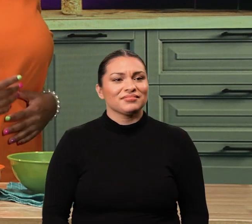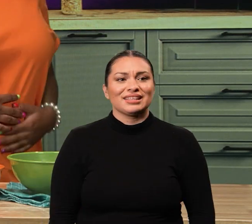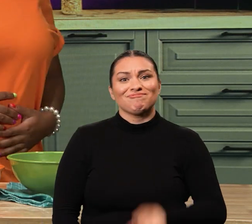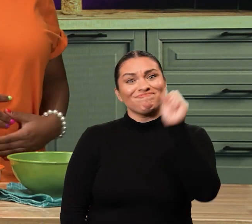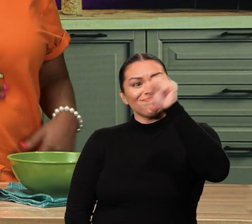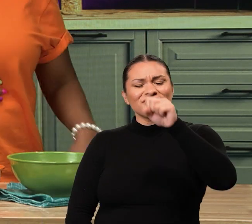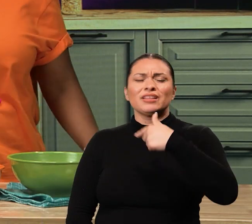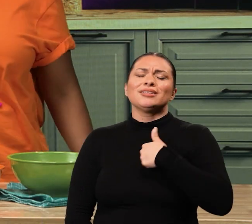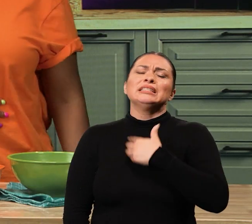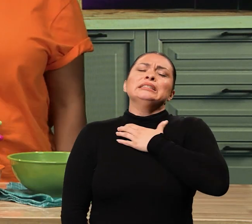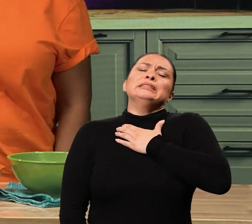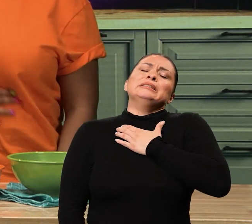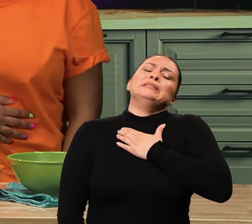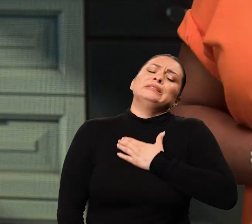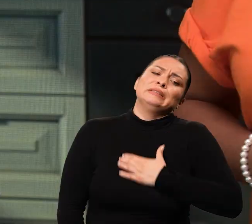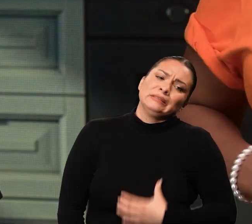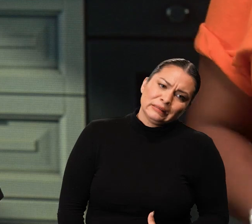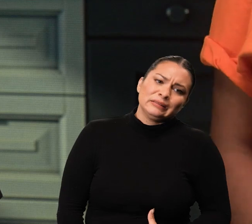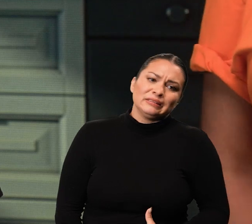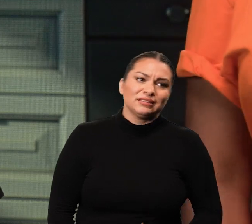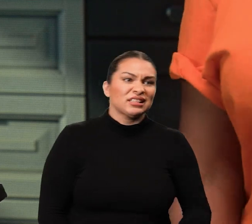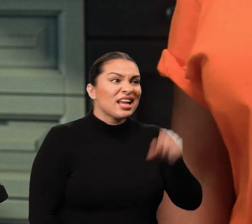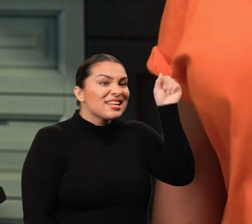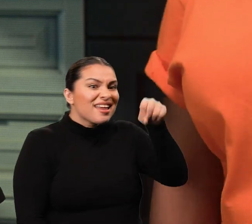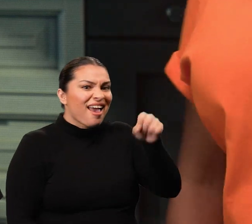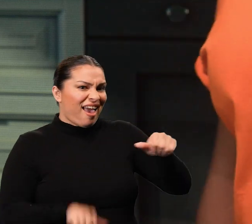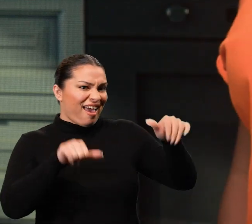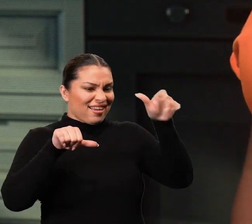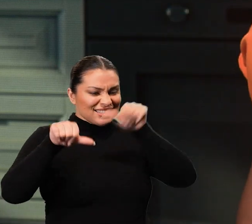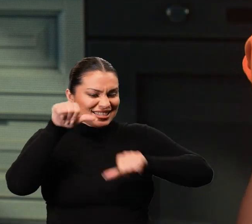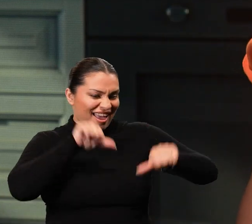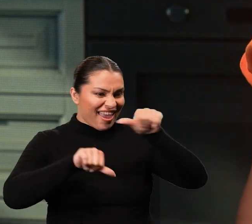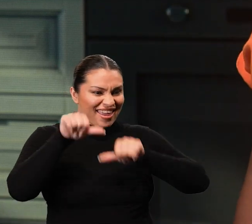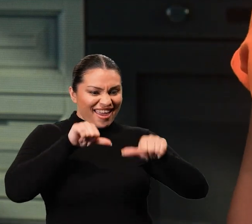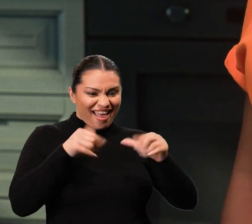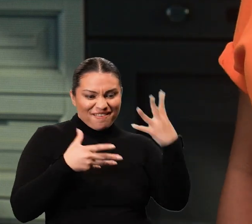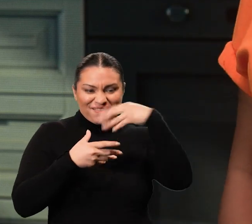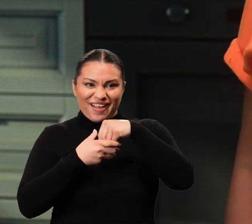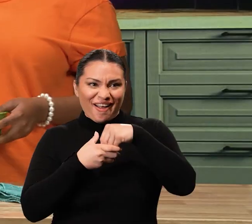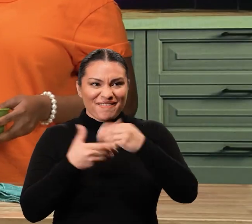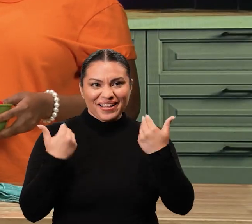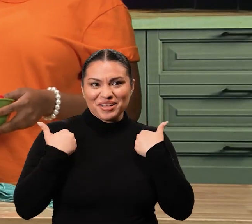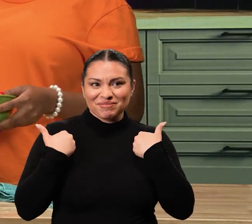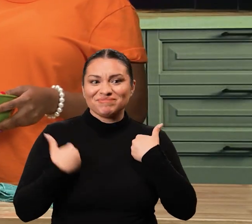We sure did, but now I'm really hungry. Oh, yeah, our cereal with the science in it.